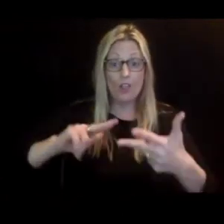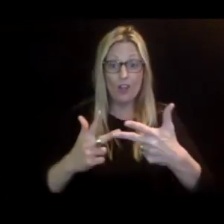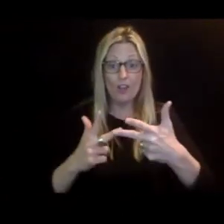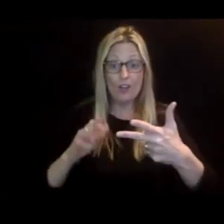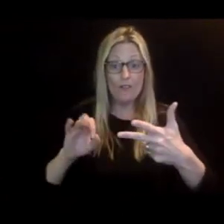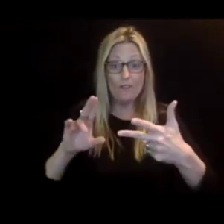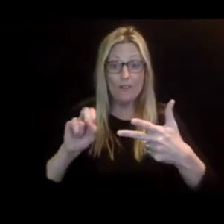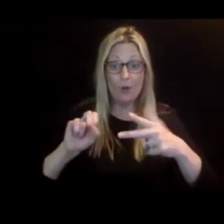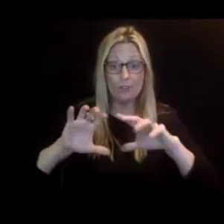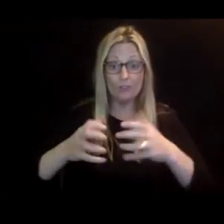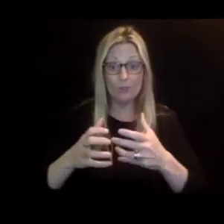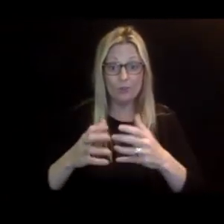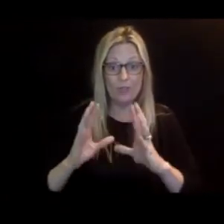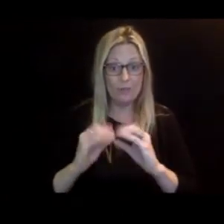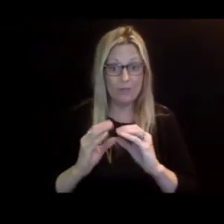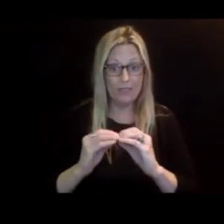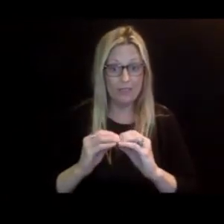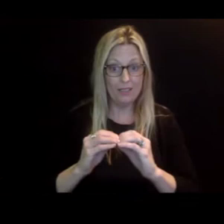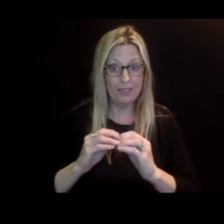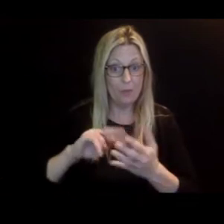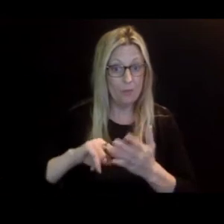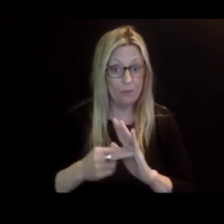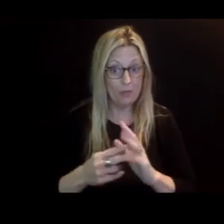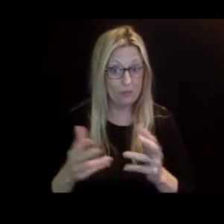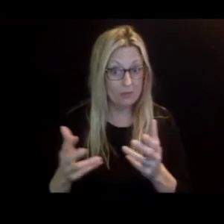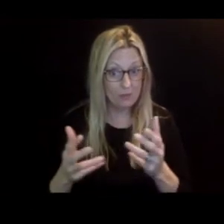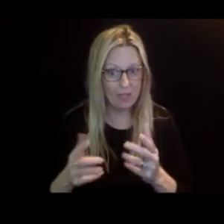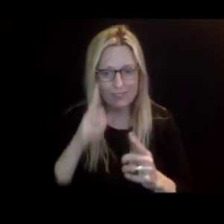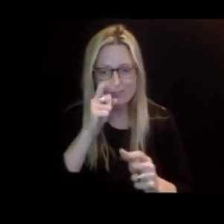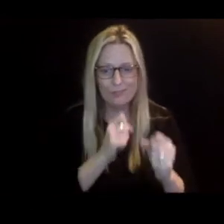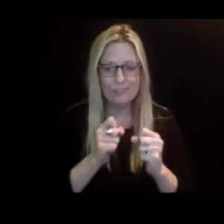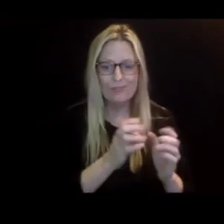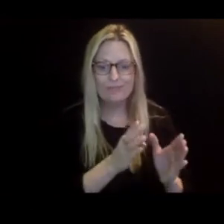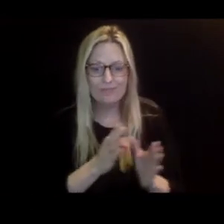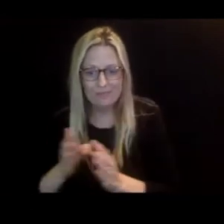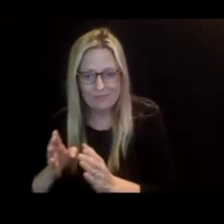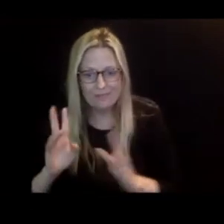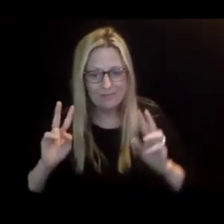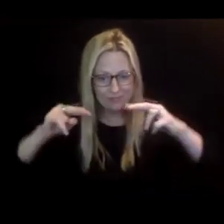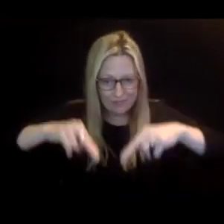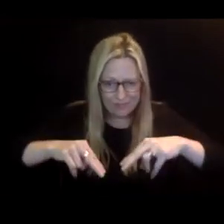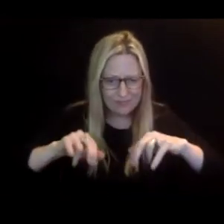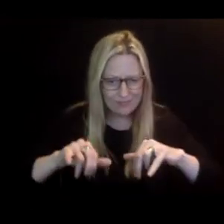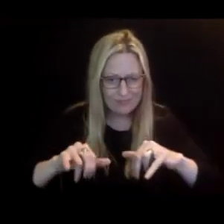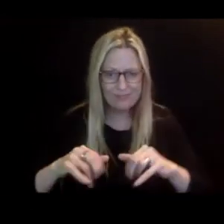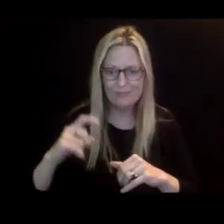The third focus group meeting purpose is to look at our strategic plan. The focus group